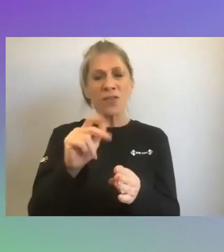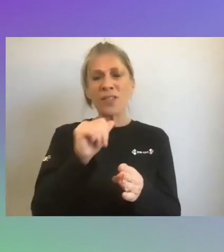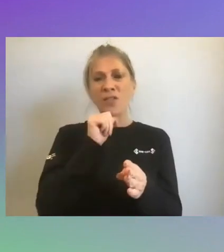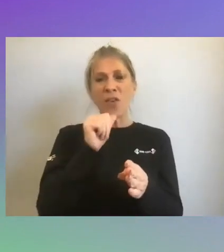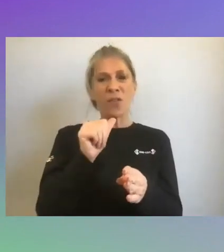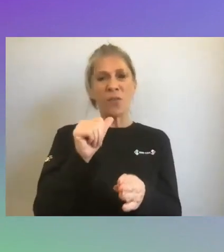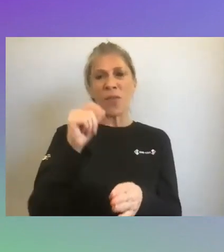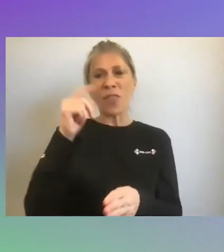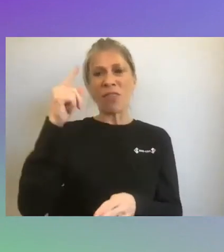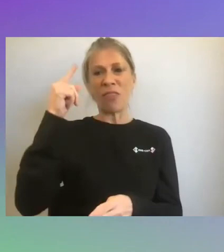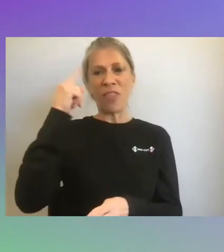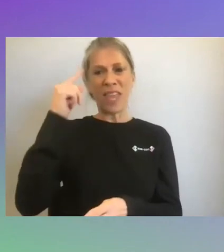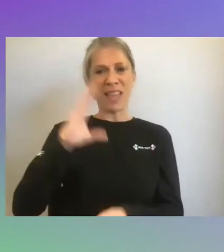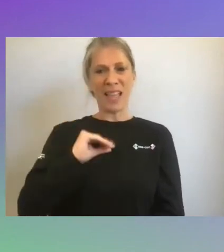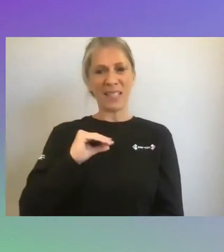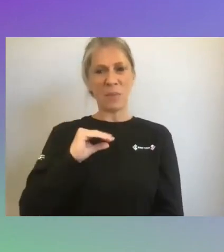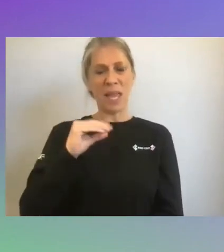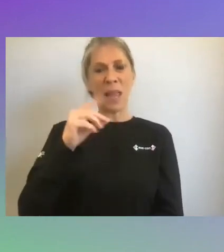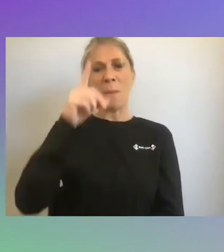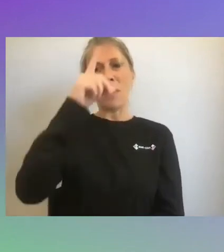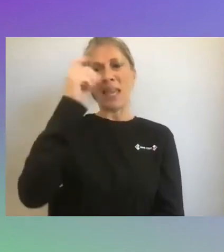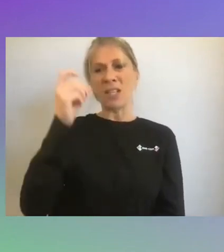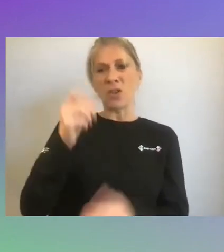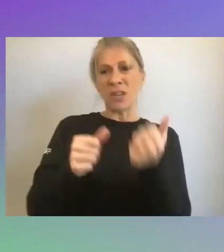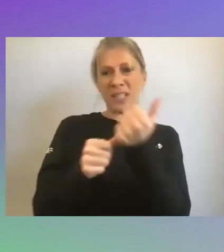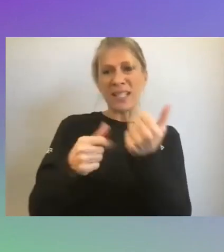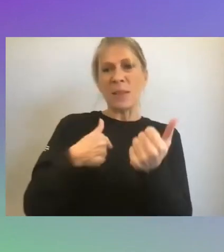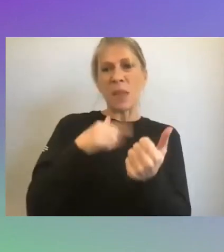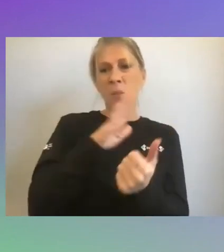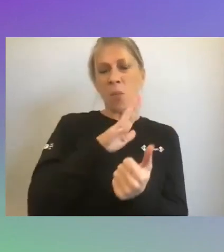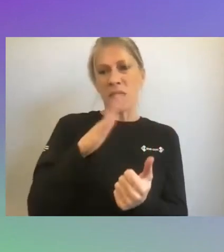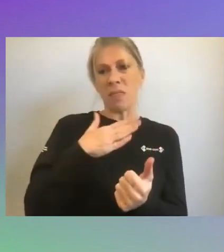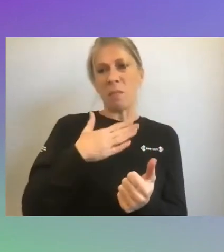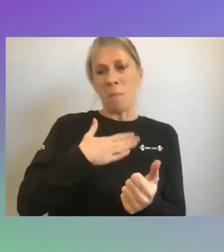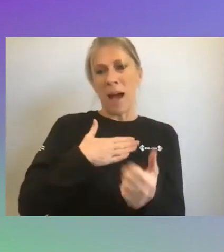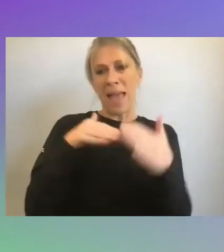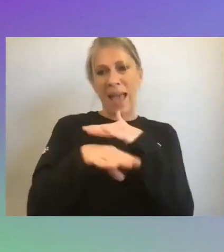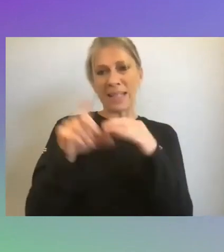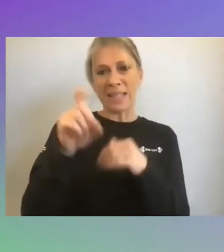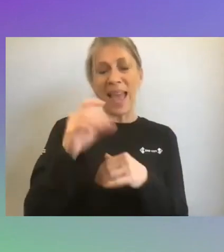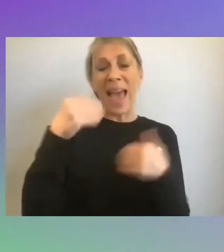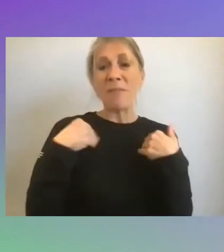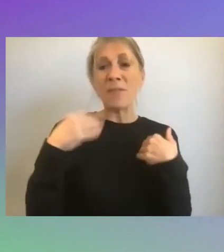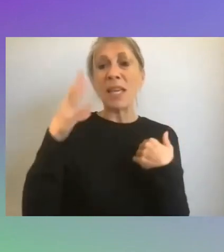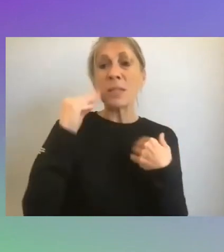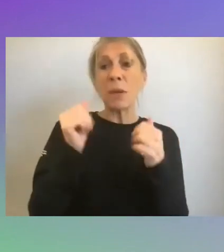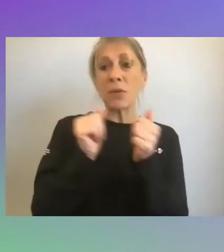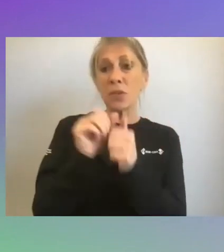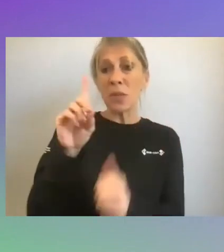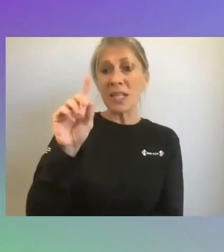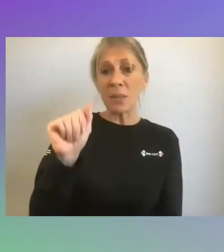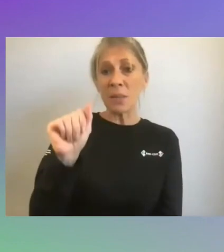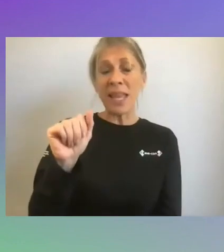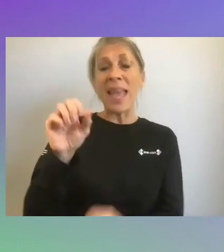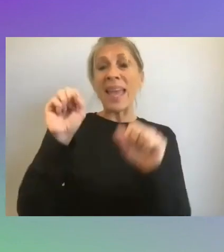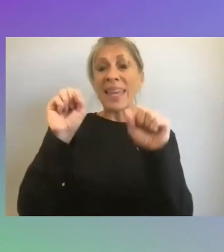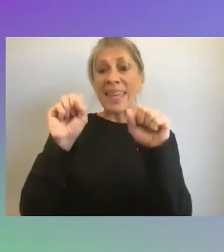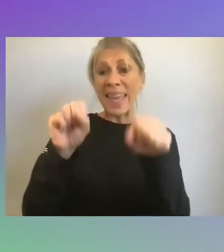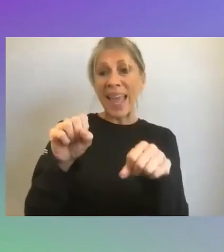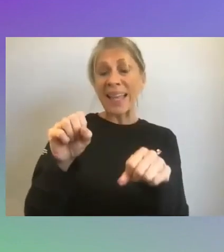needs. Uh, I do think that having experience with disability can sometimes